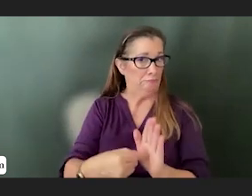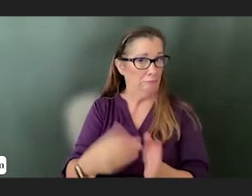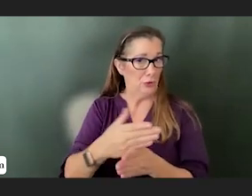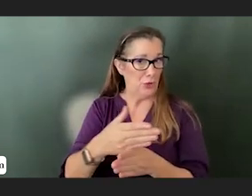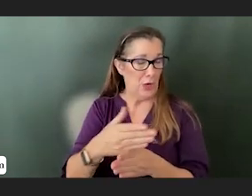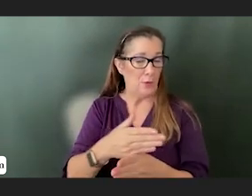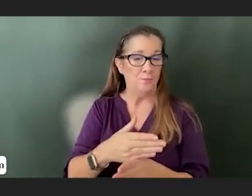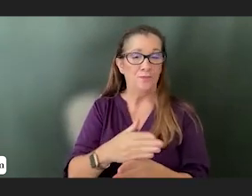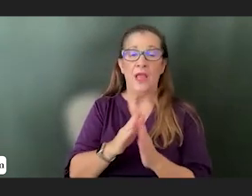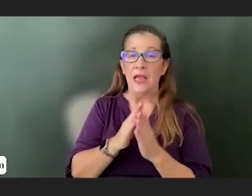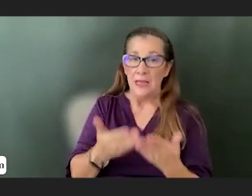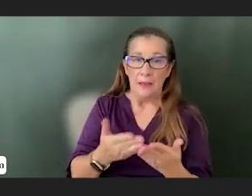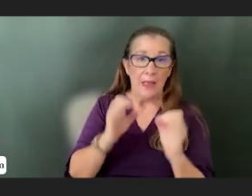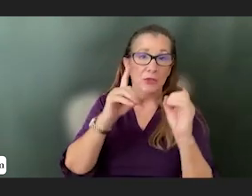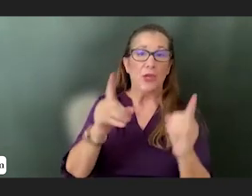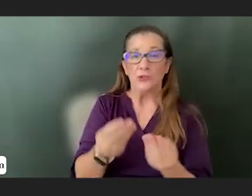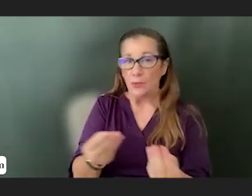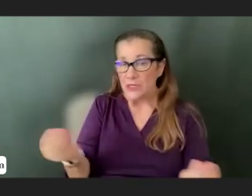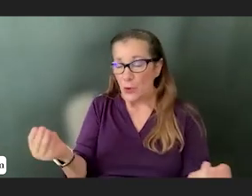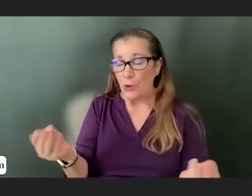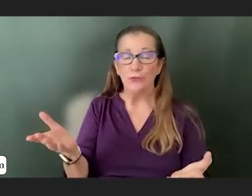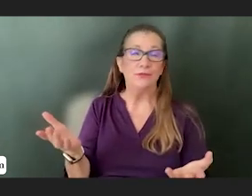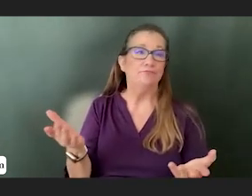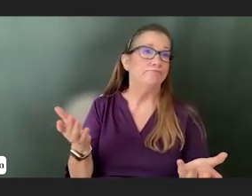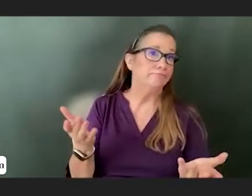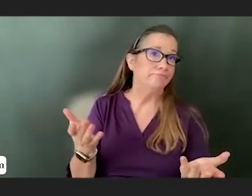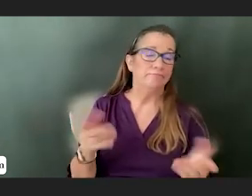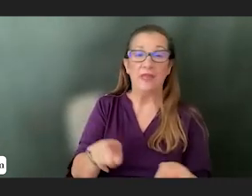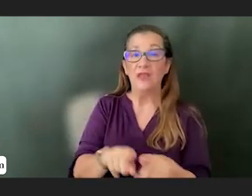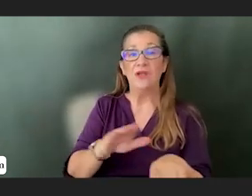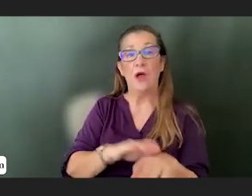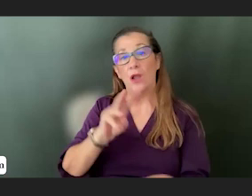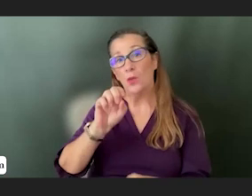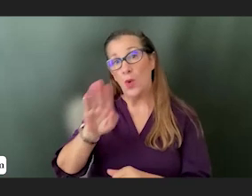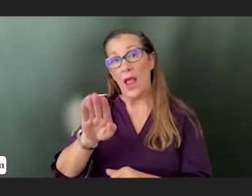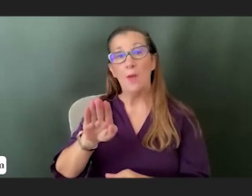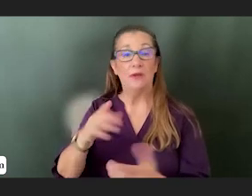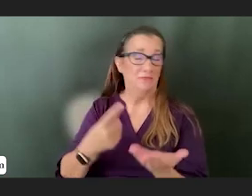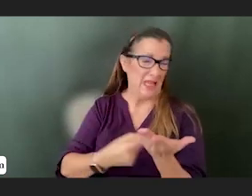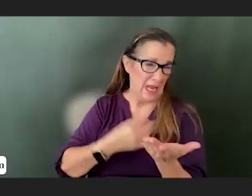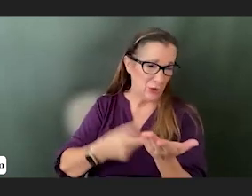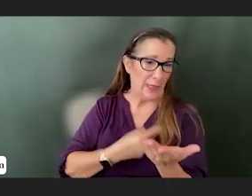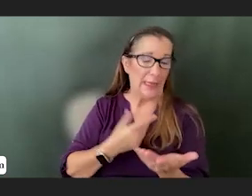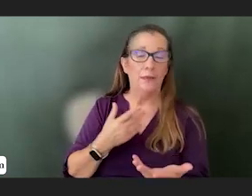In textbooks, educational materials, um, even on websites occasionally, although often not.